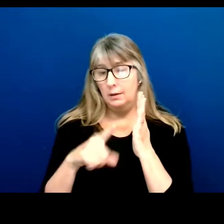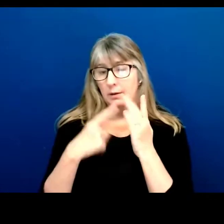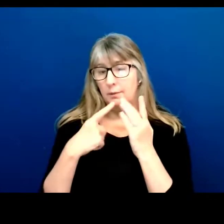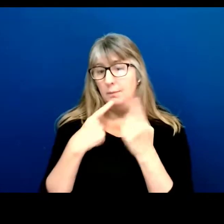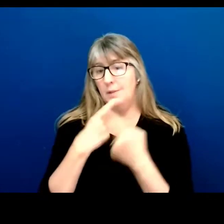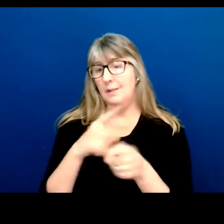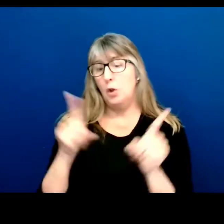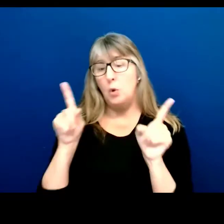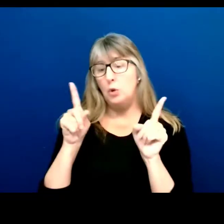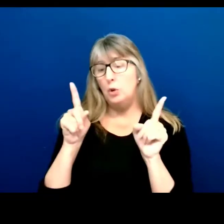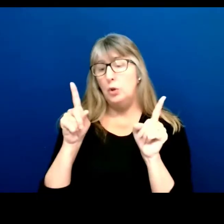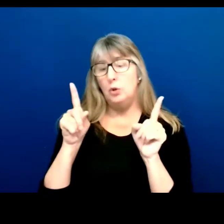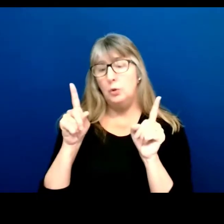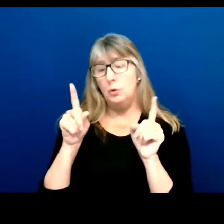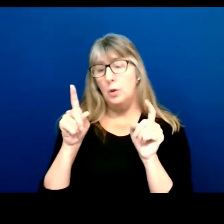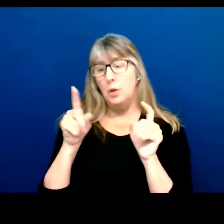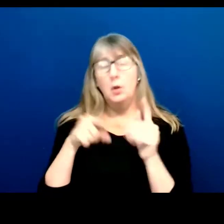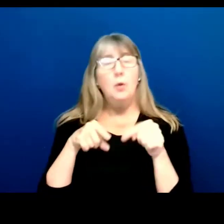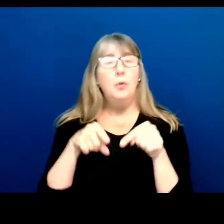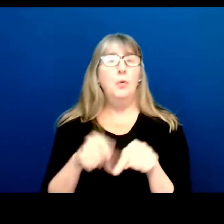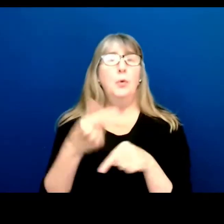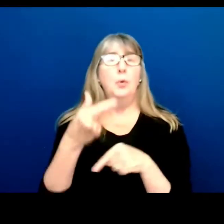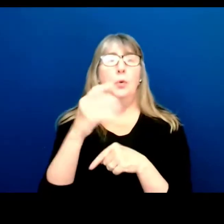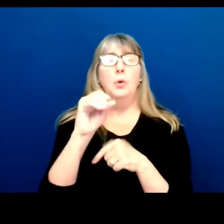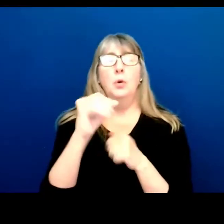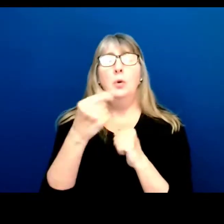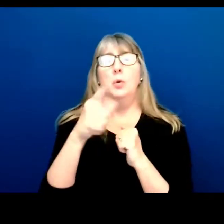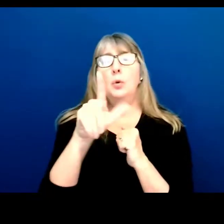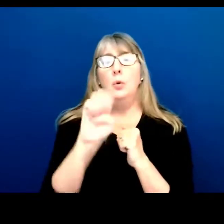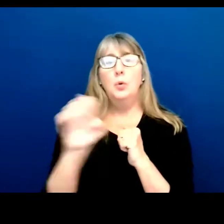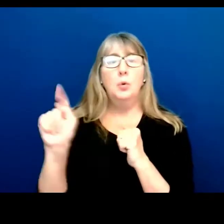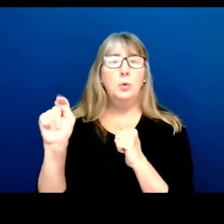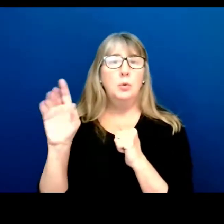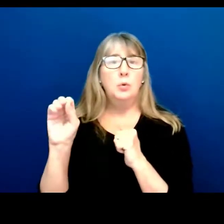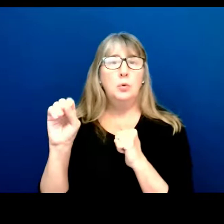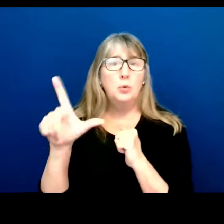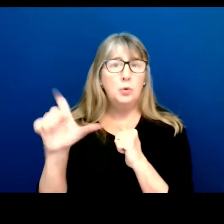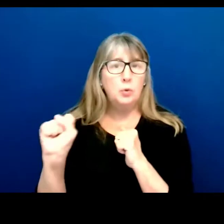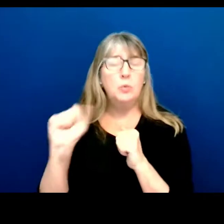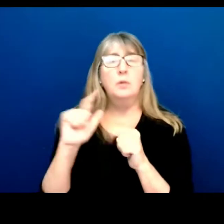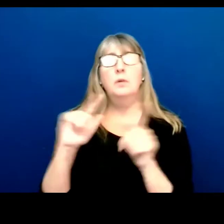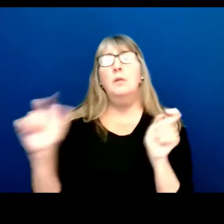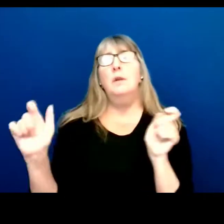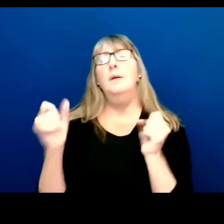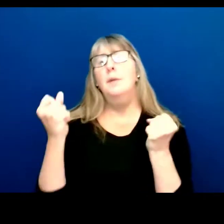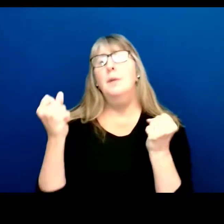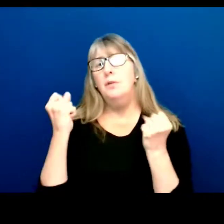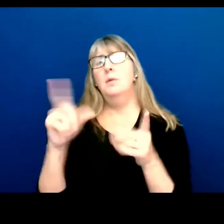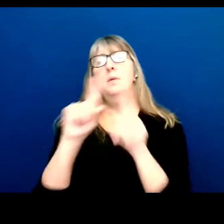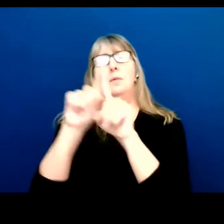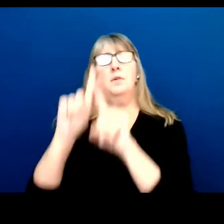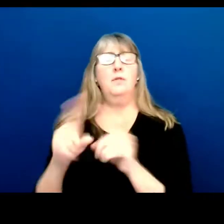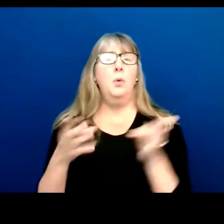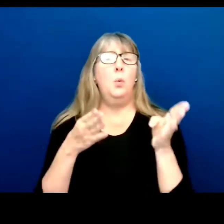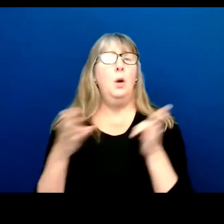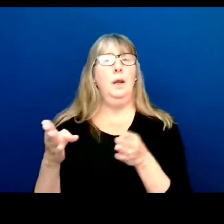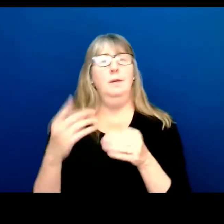through Google tools and things like that, but there's quite a number of ways that something like that may come up.